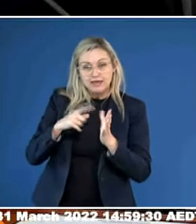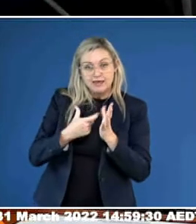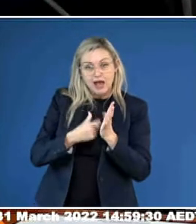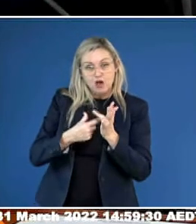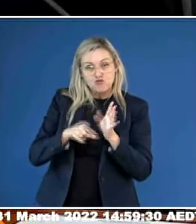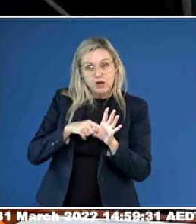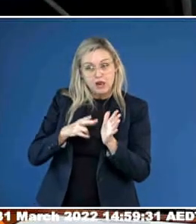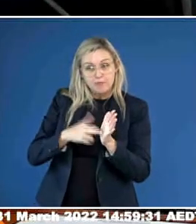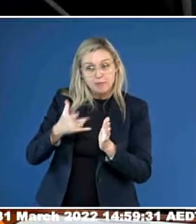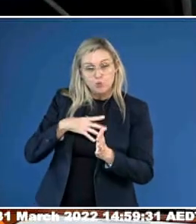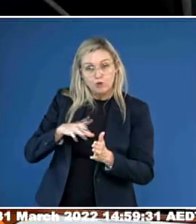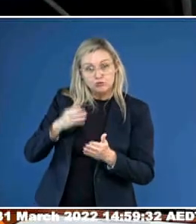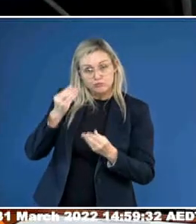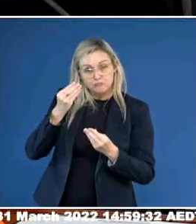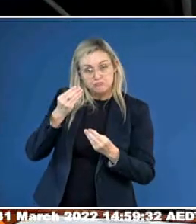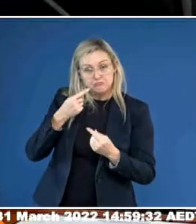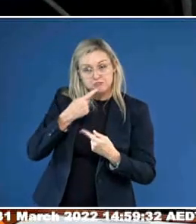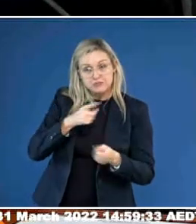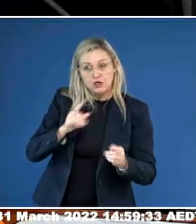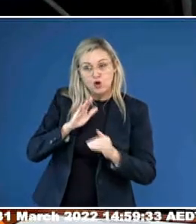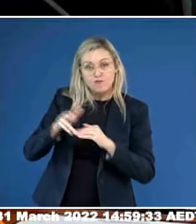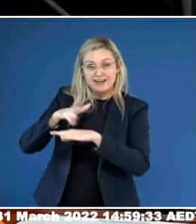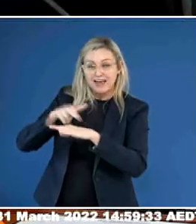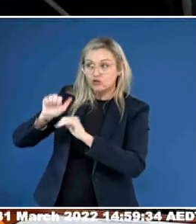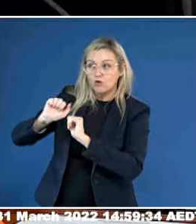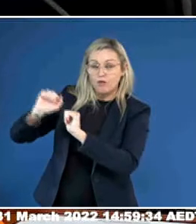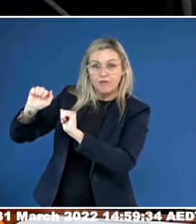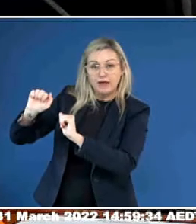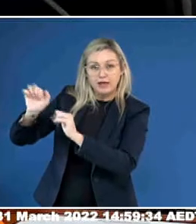But have the national policy approaches to addressing the experience of women and girls